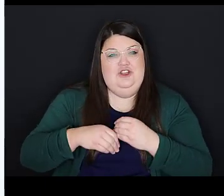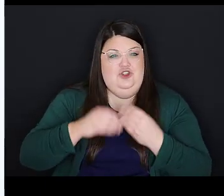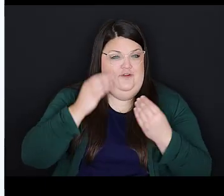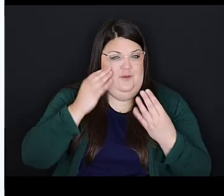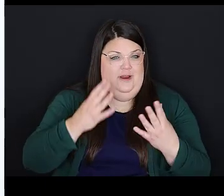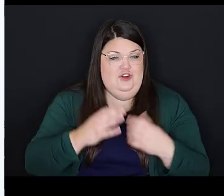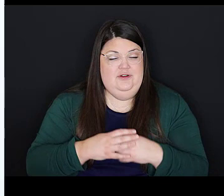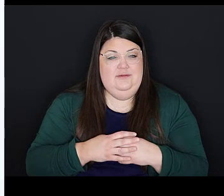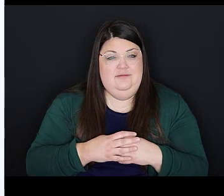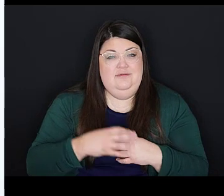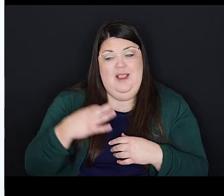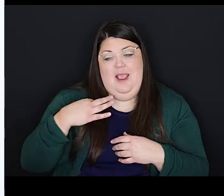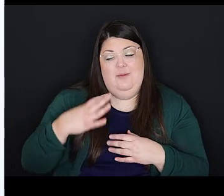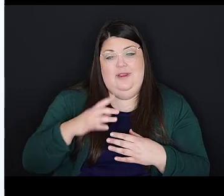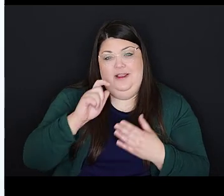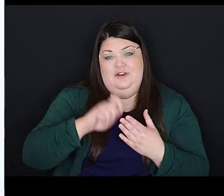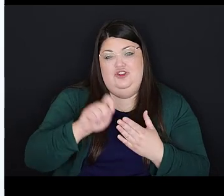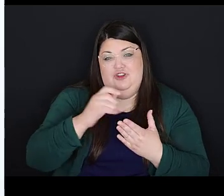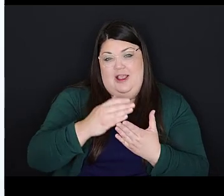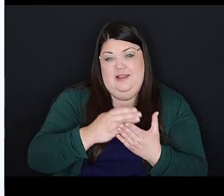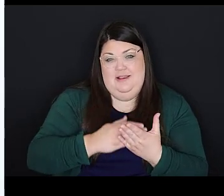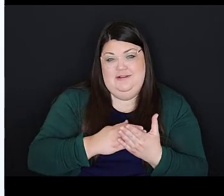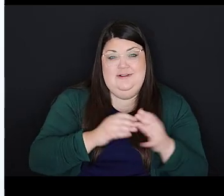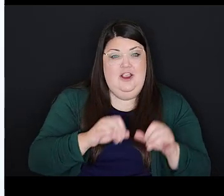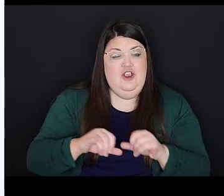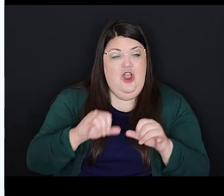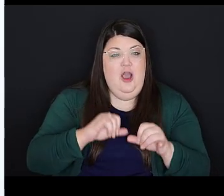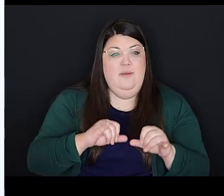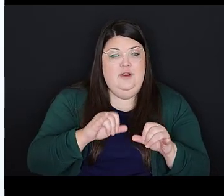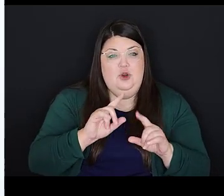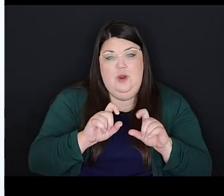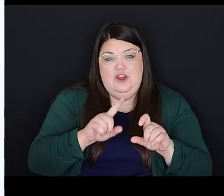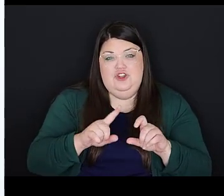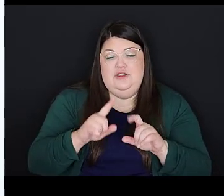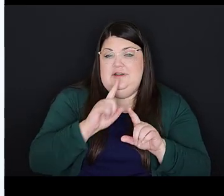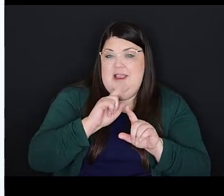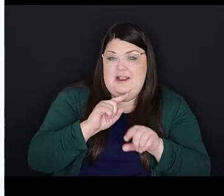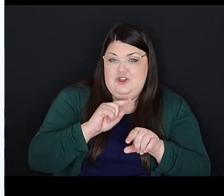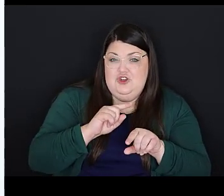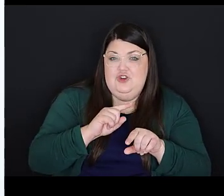The applicant checklist, common questions and answers, program application indirect cost